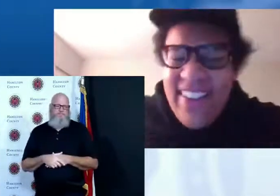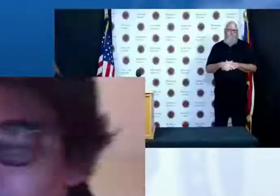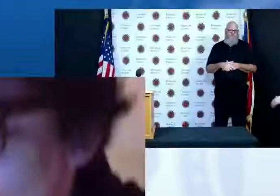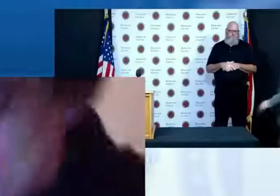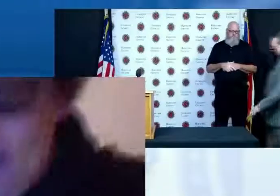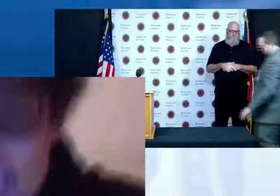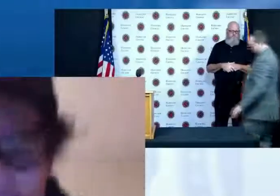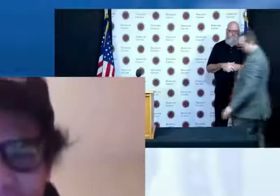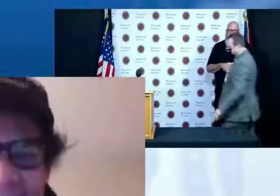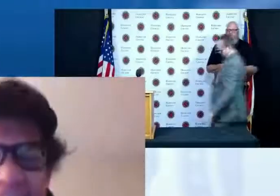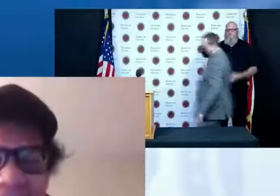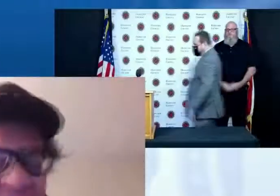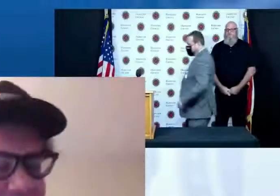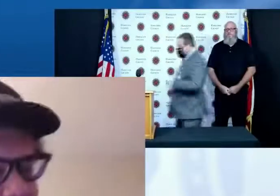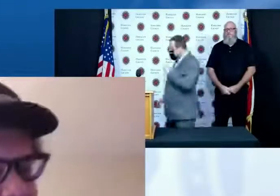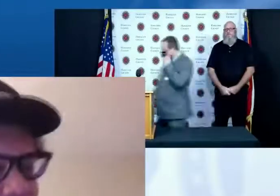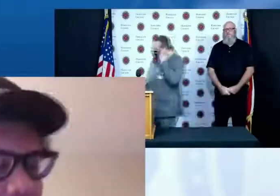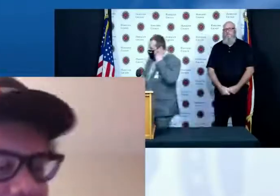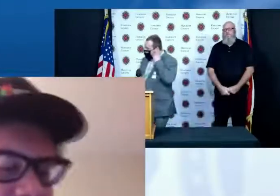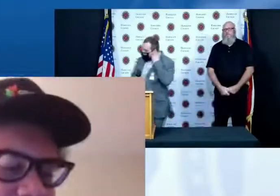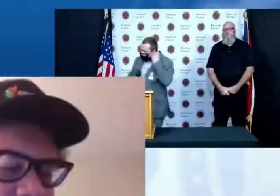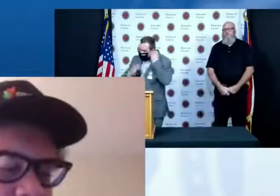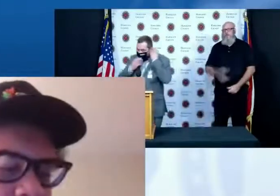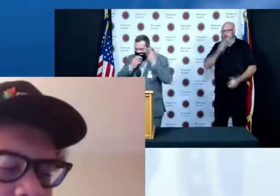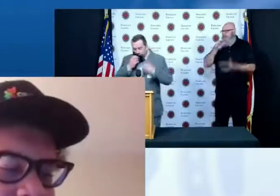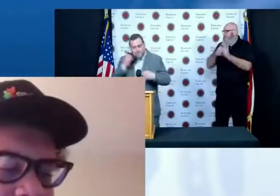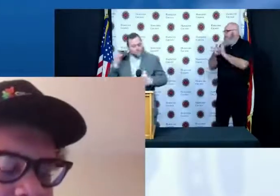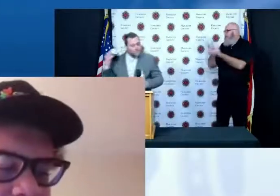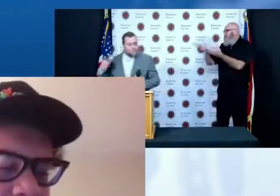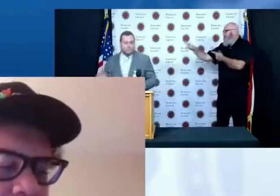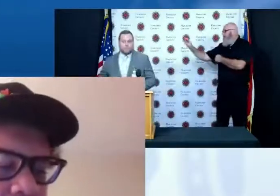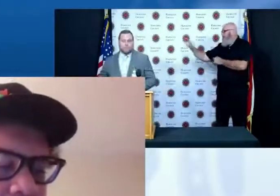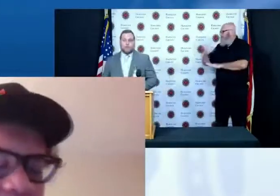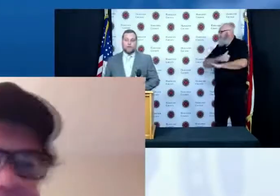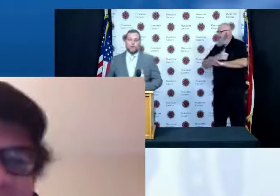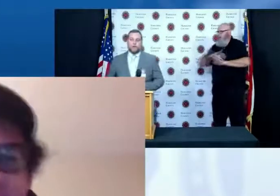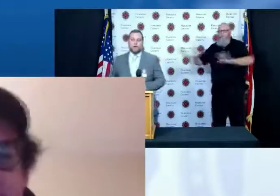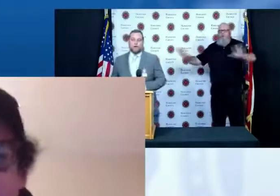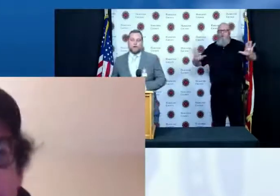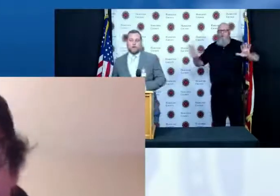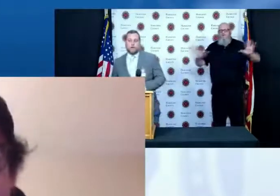off Denise just had some more questions just relating to vaccinations I know you guys have